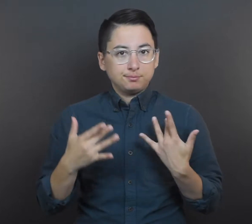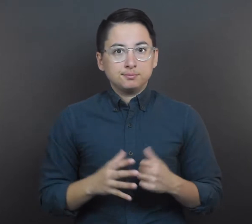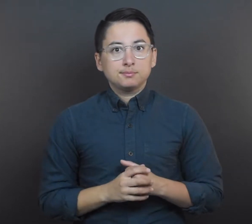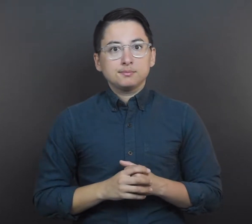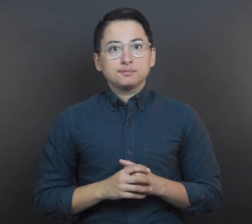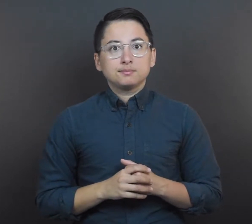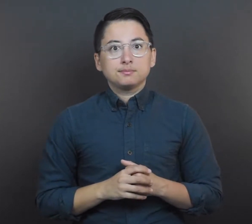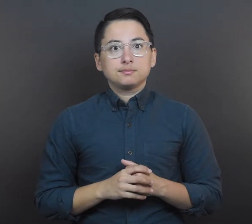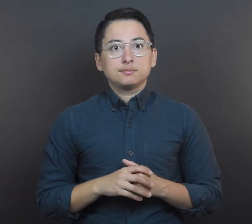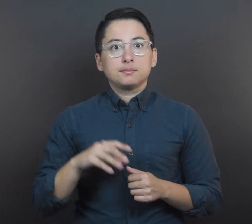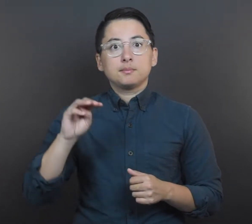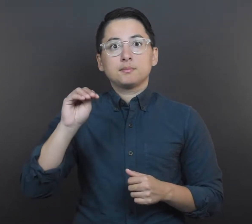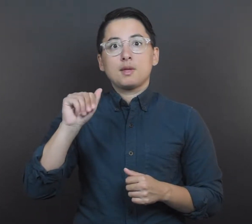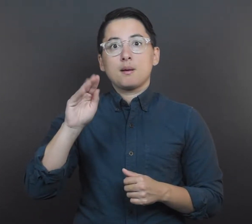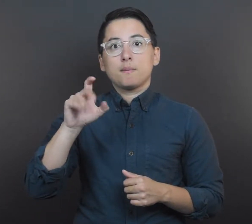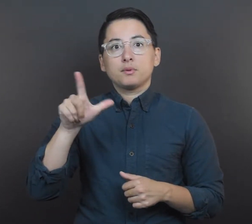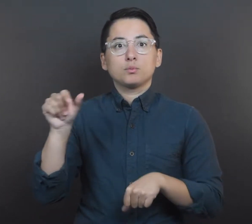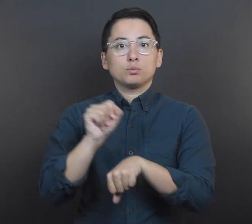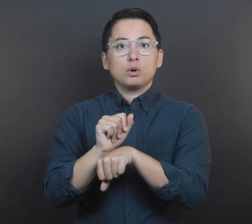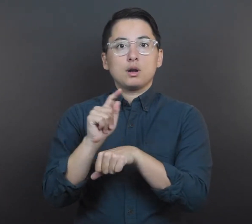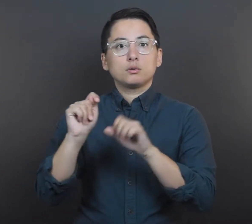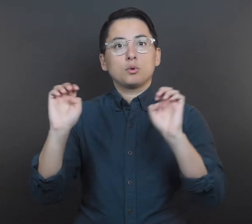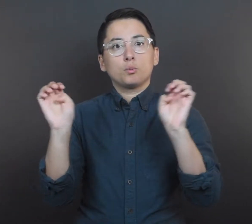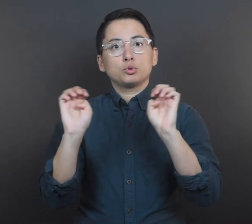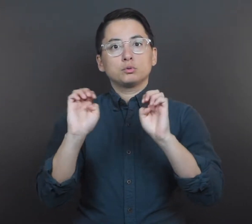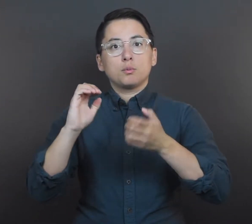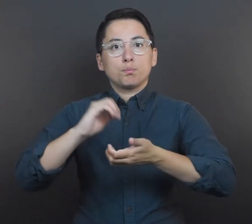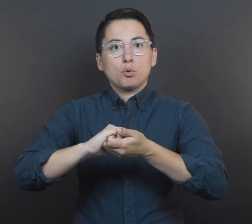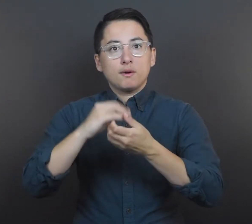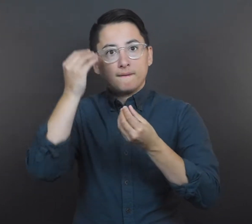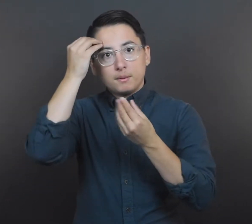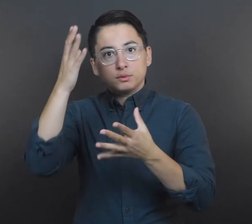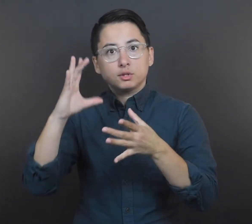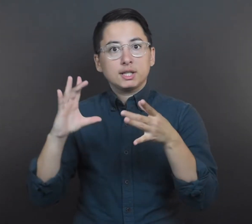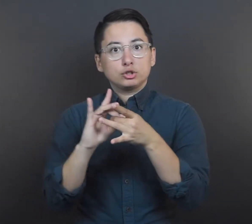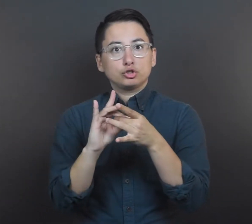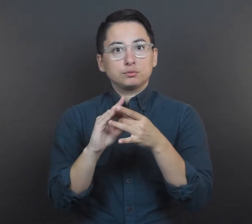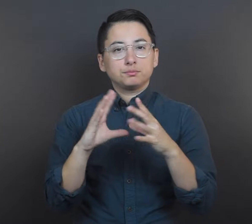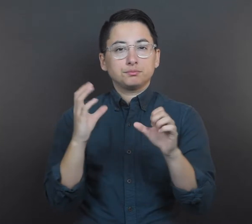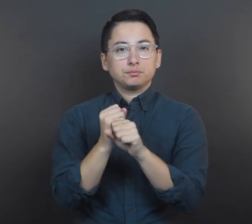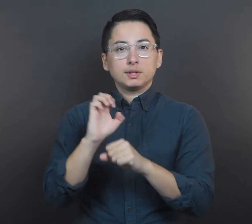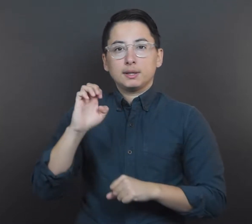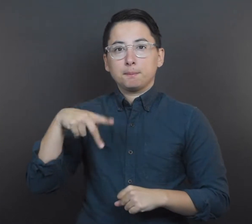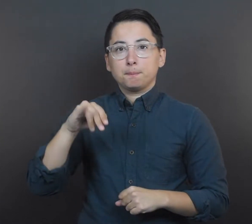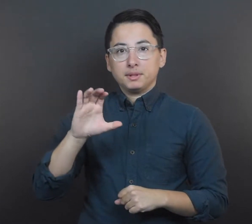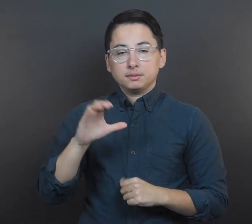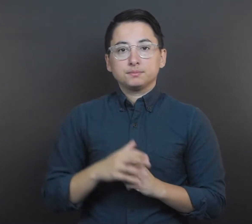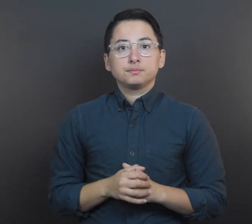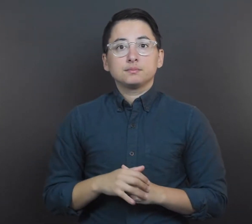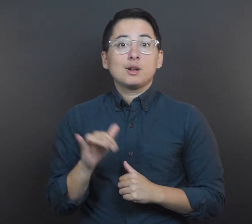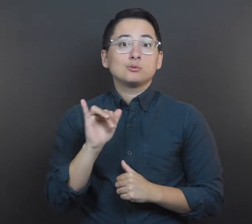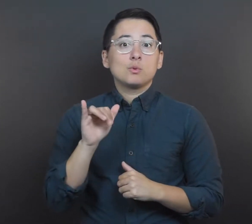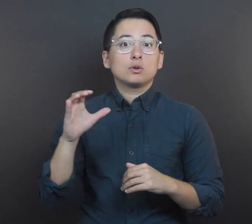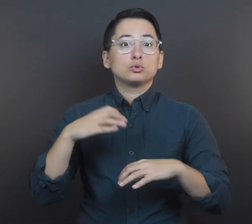I was lucky to be hired to work for CDC, I was excited,” she said.